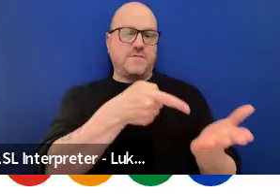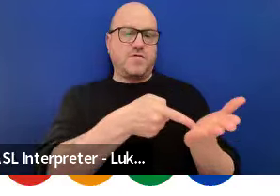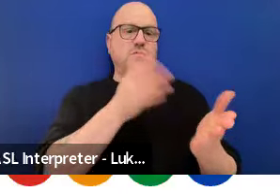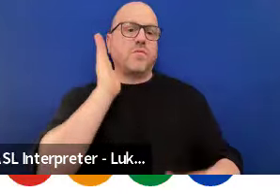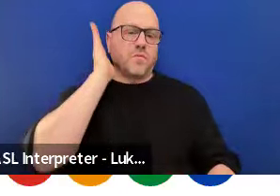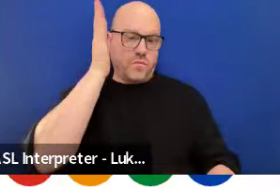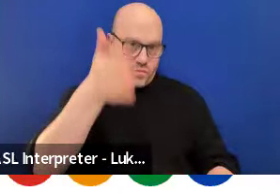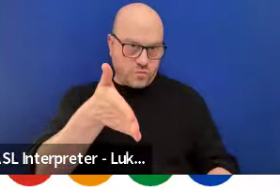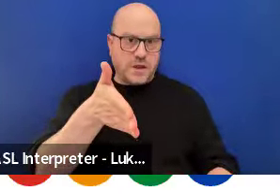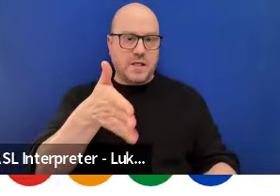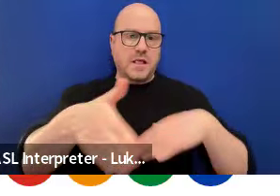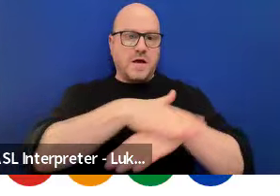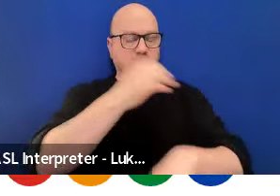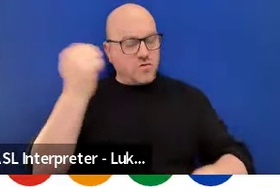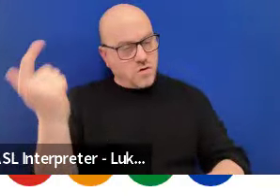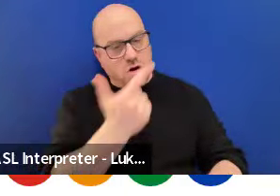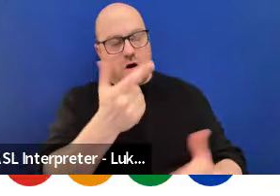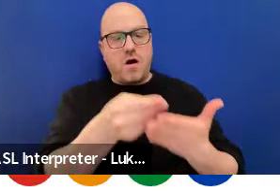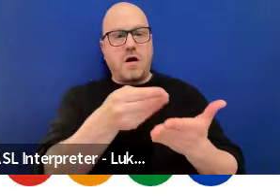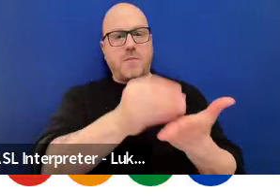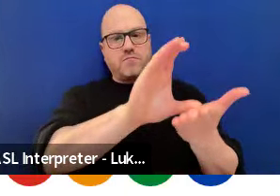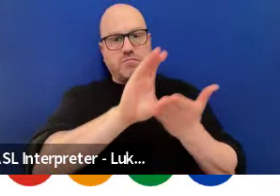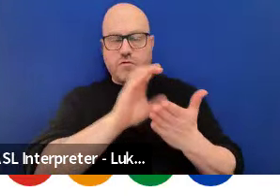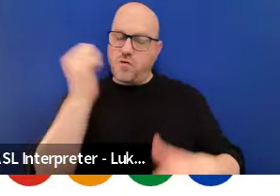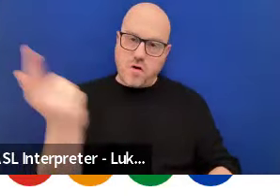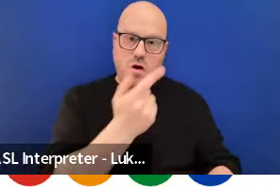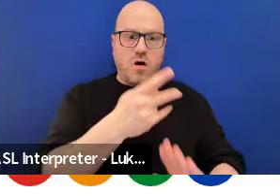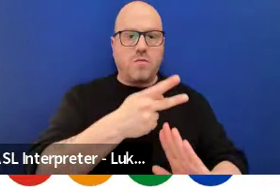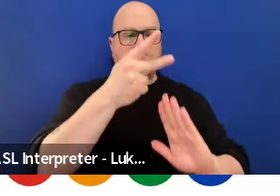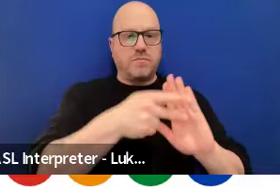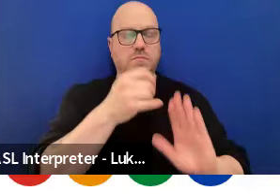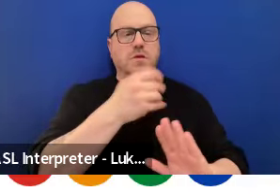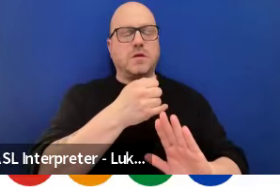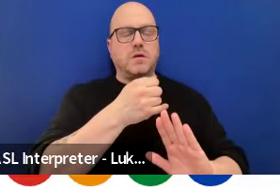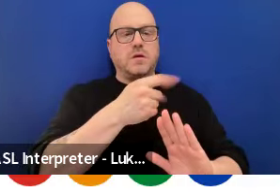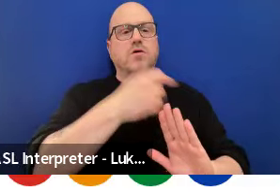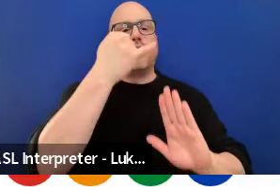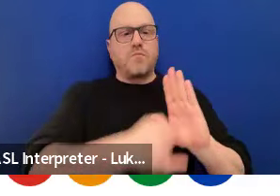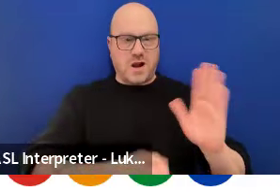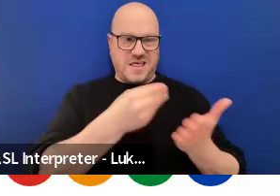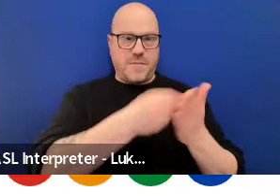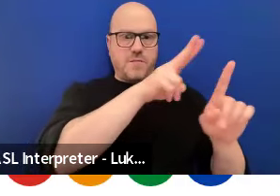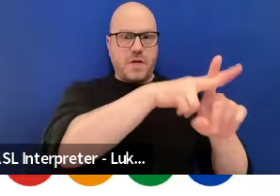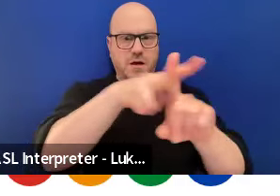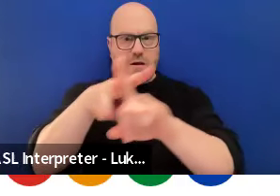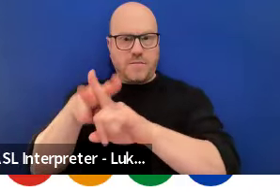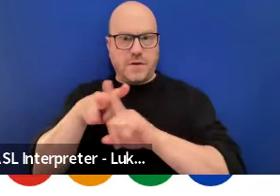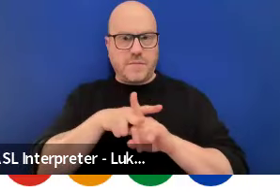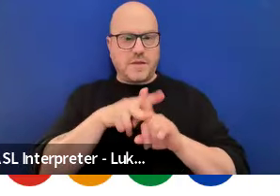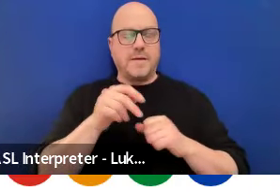AND THE CIP, AS WE CALL IT, IT IS THE DOCUMENT THAT ACCOUNTS FOR ALL OF THAT -- ALL OF THOSE